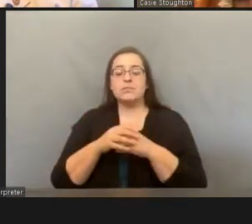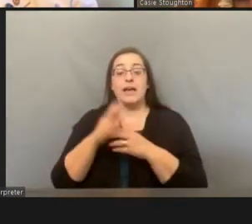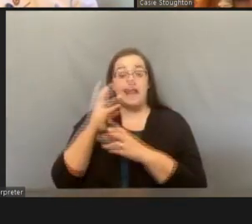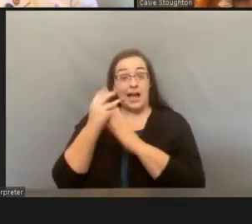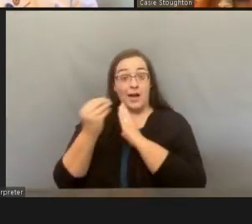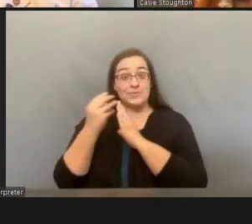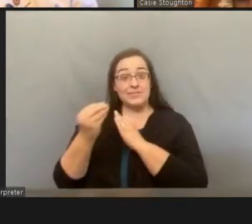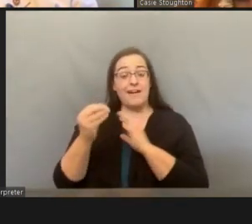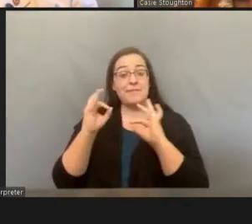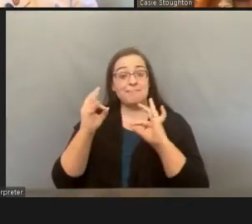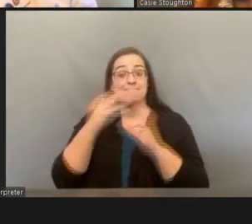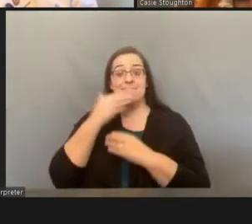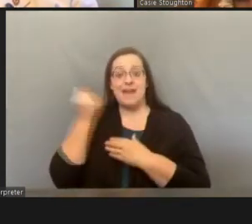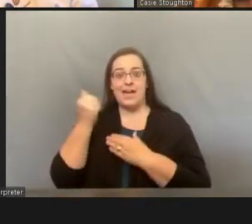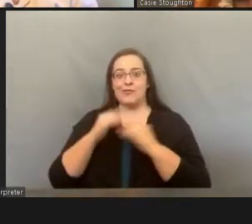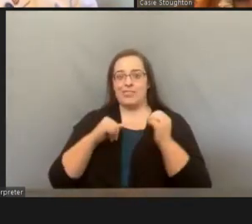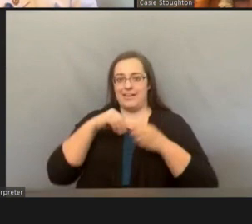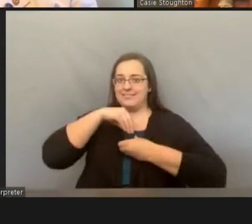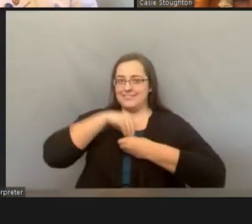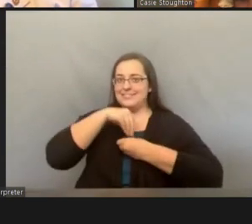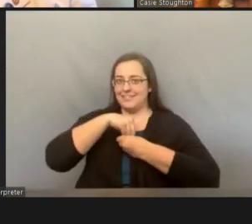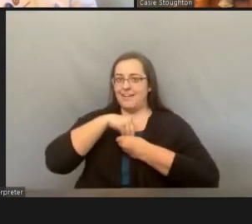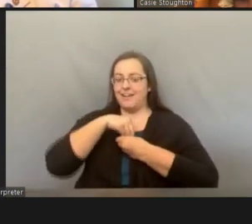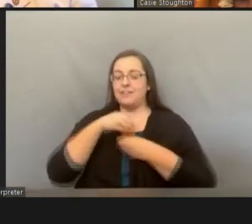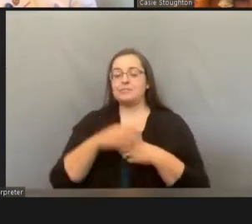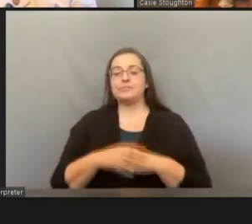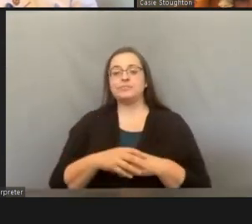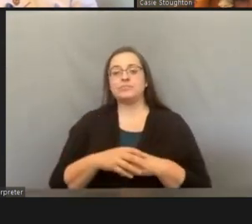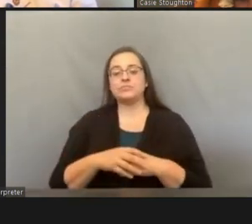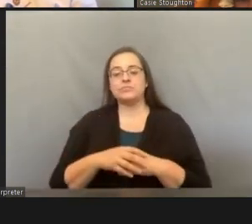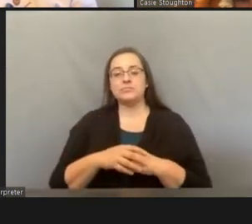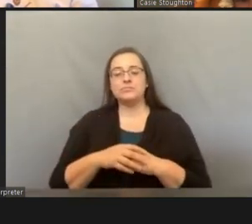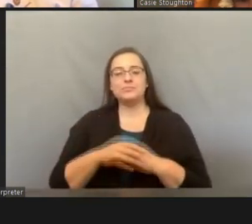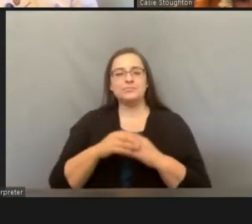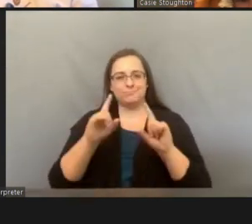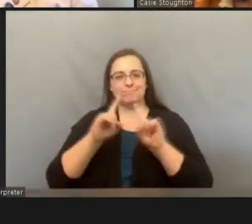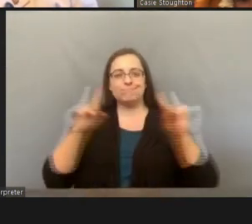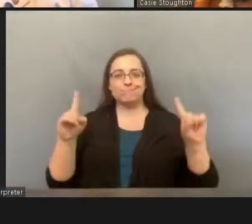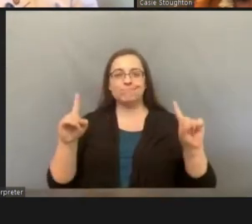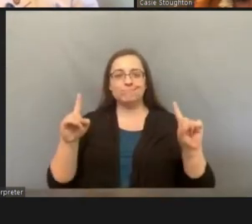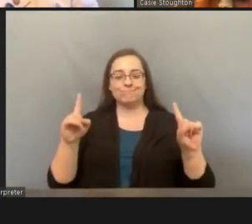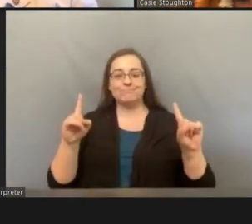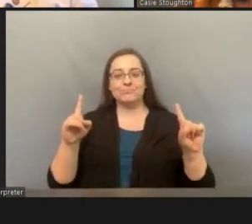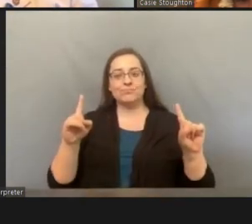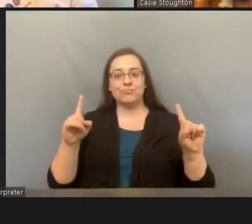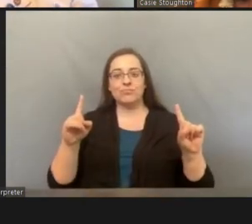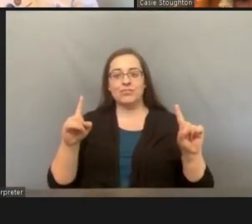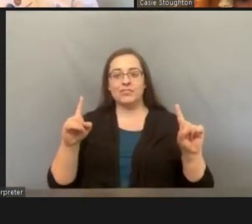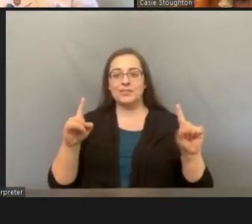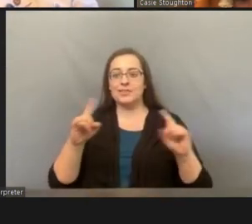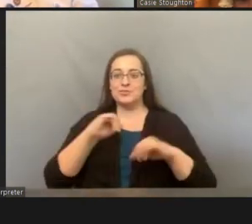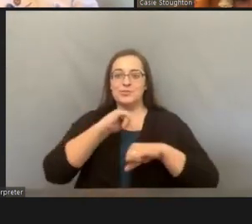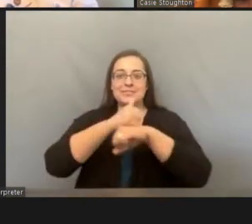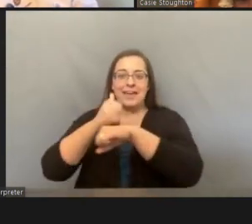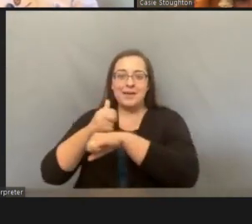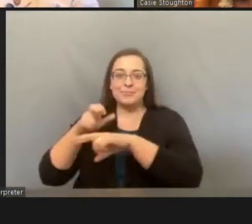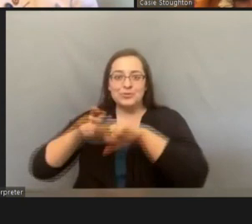AROUND BLESSED TO BE EXPOSED OR EXPOSED SOMEONE TO BE DECIDE TO HAVE A GET TOGETHER OR A SMALL GET TOGETHER THAT THAT WOULD BE